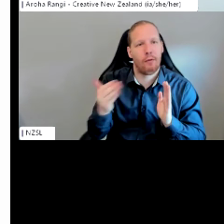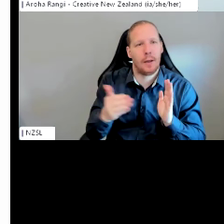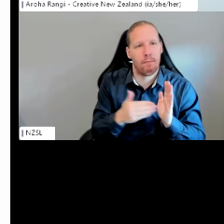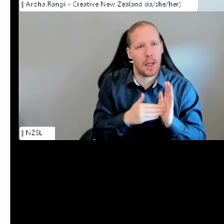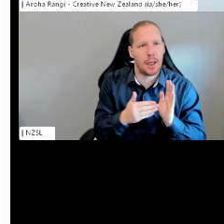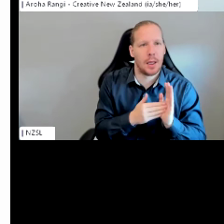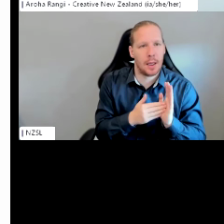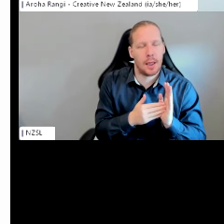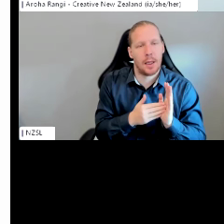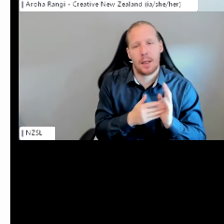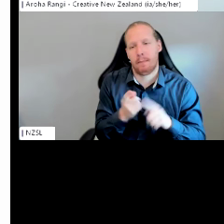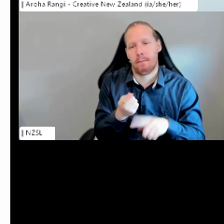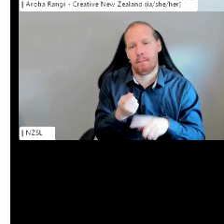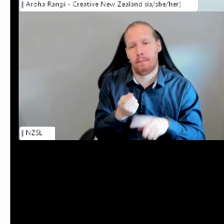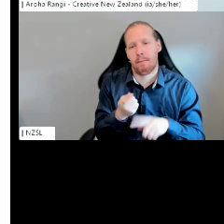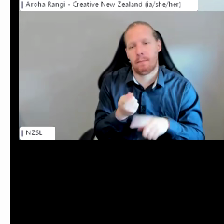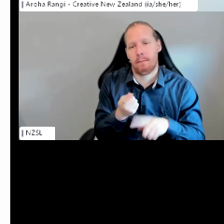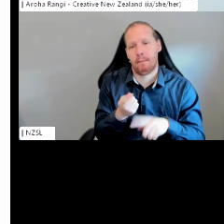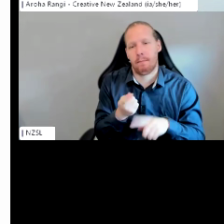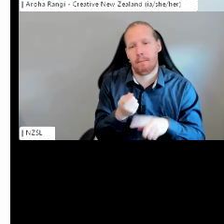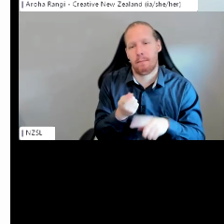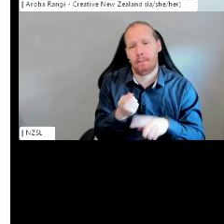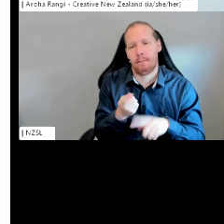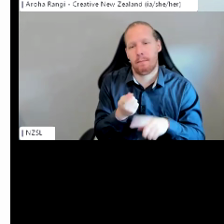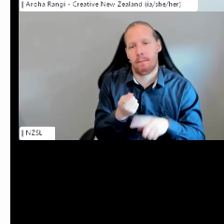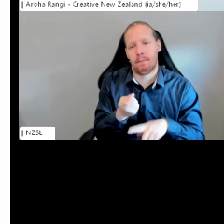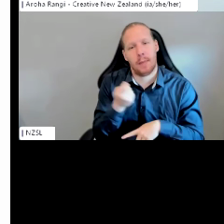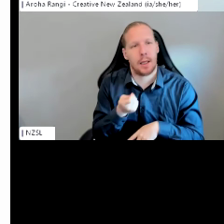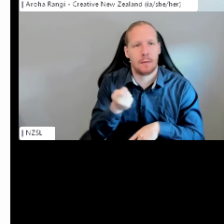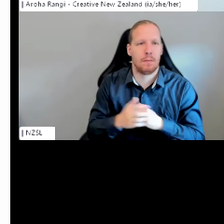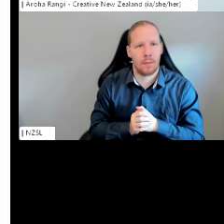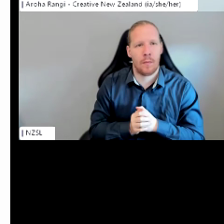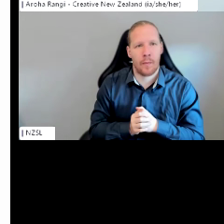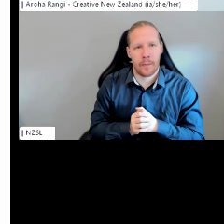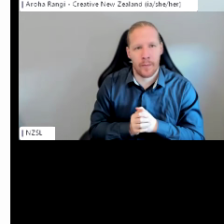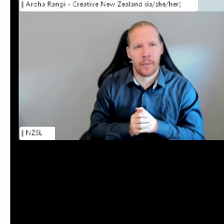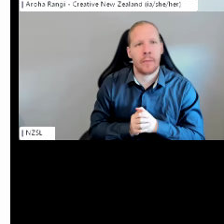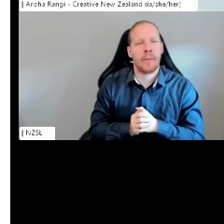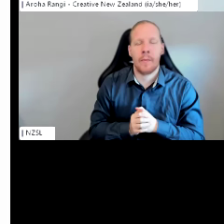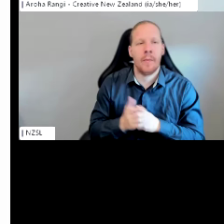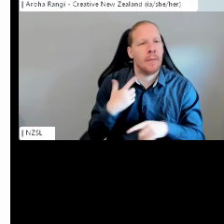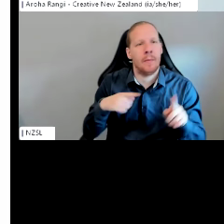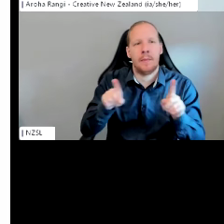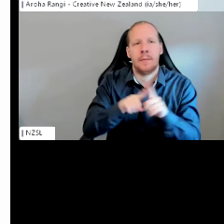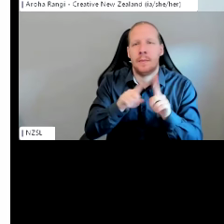you know membership um payments because everyone pays for everything monthly doesn't Spotify,